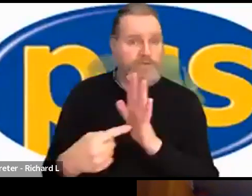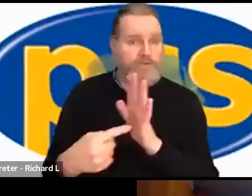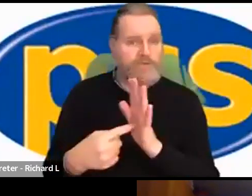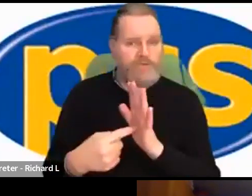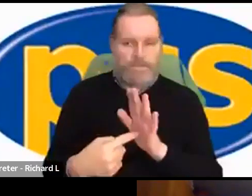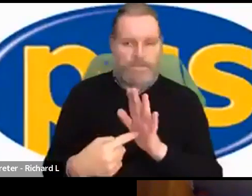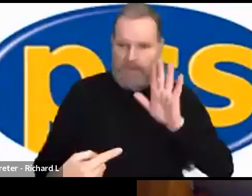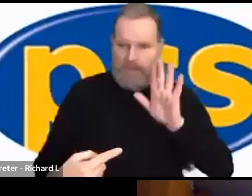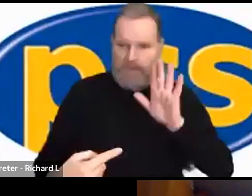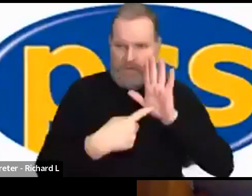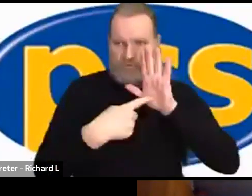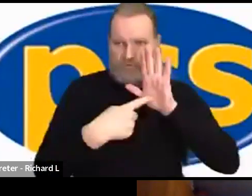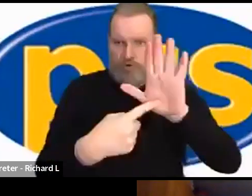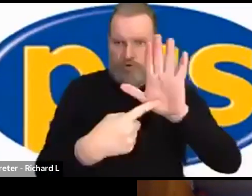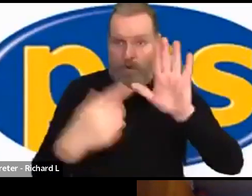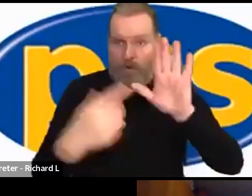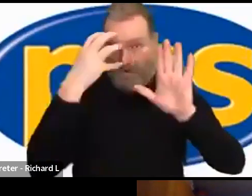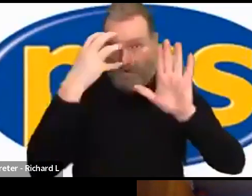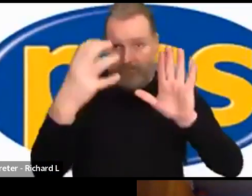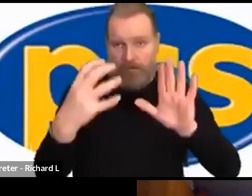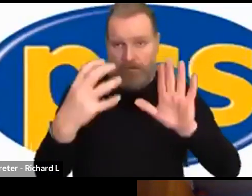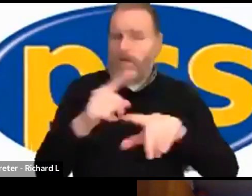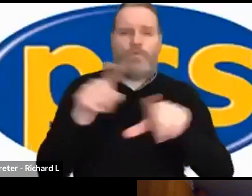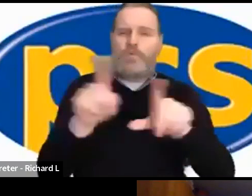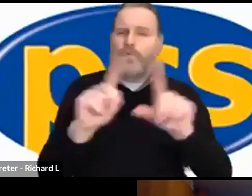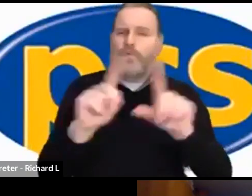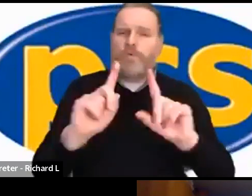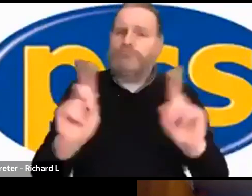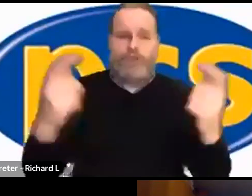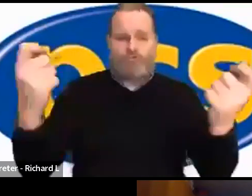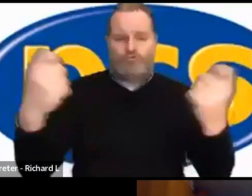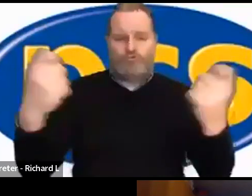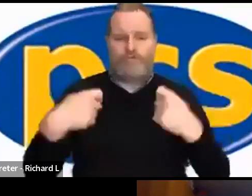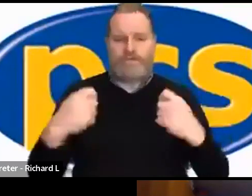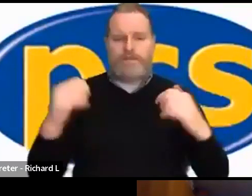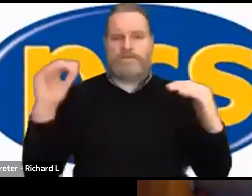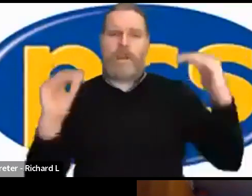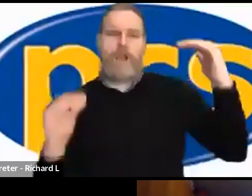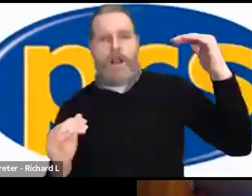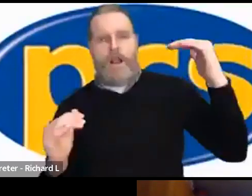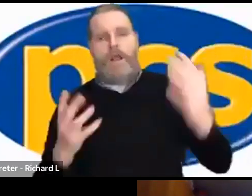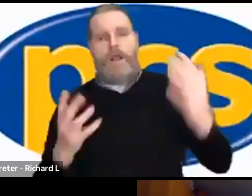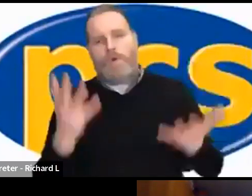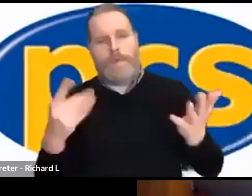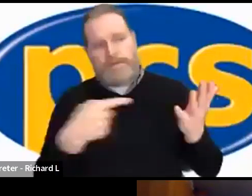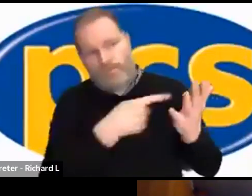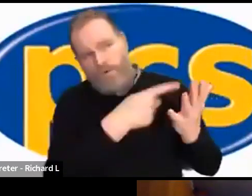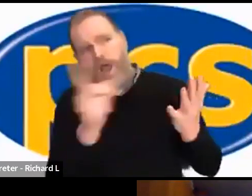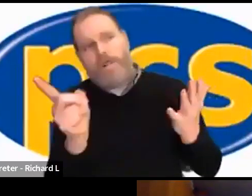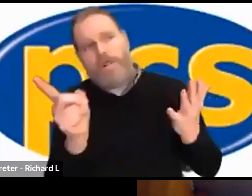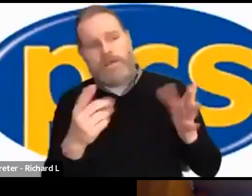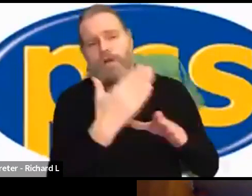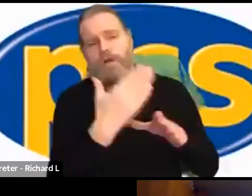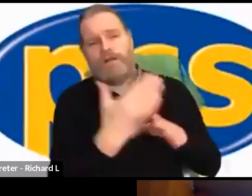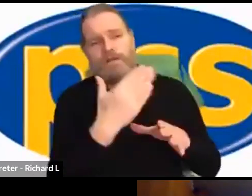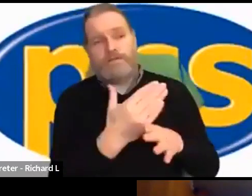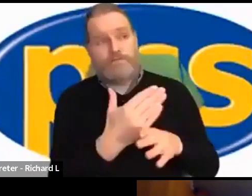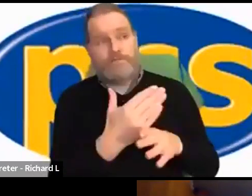of the Union that we call action, they will react ll realise they cannot treat you worse than anyone worse than anyone else, and whilst we want to